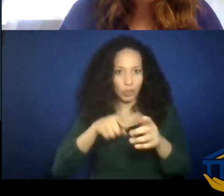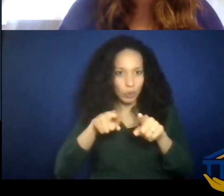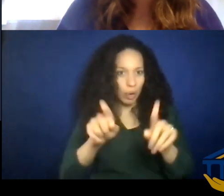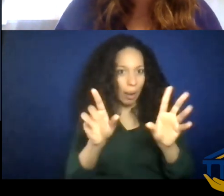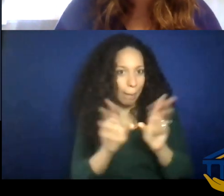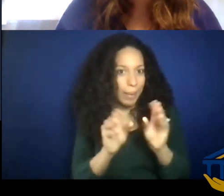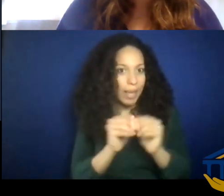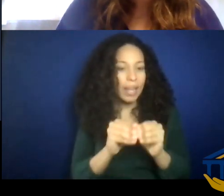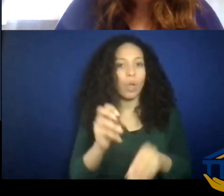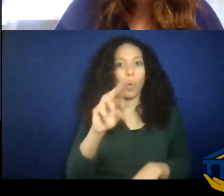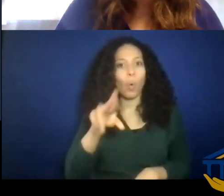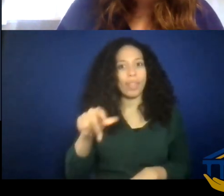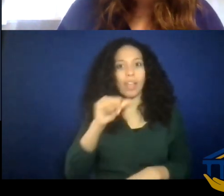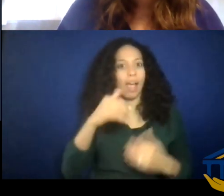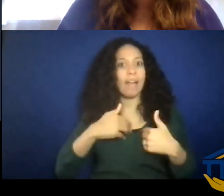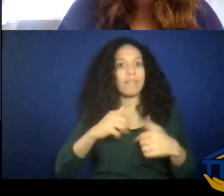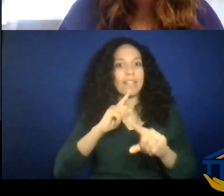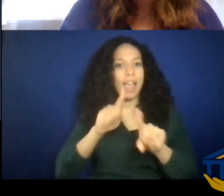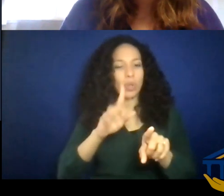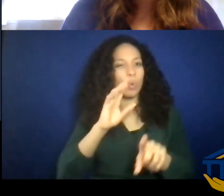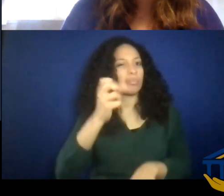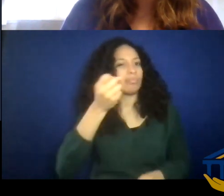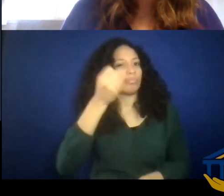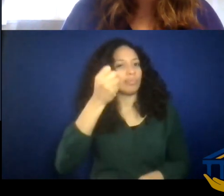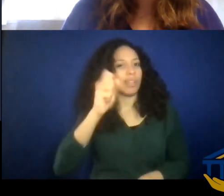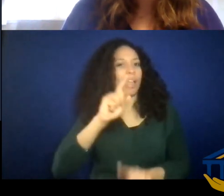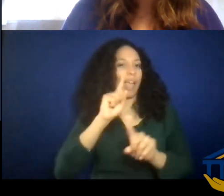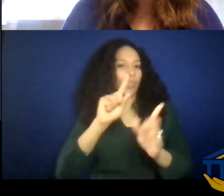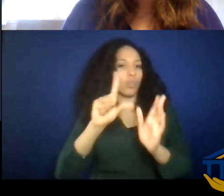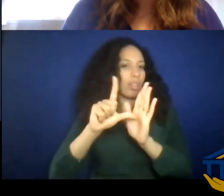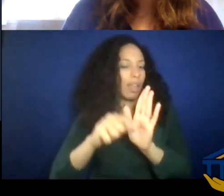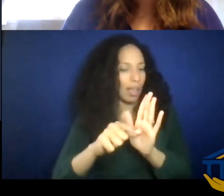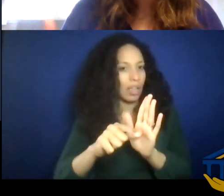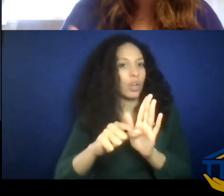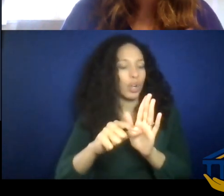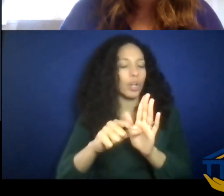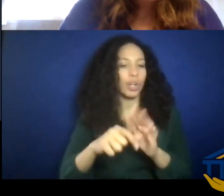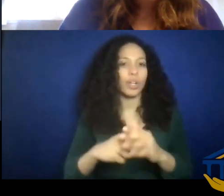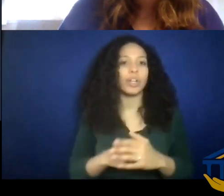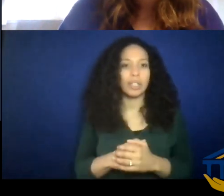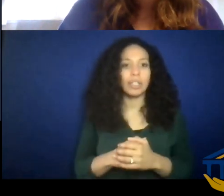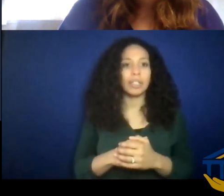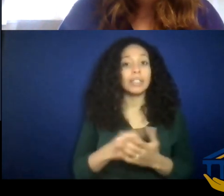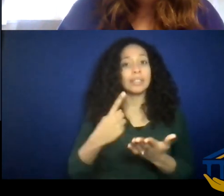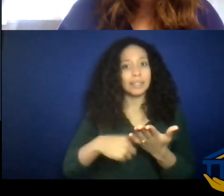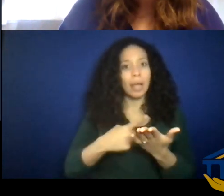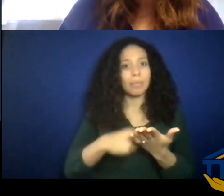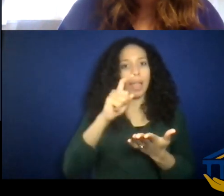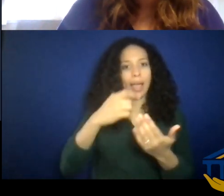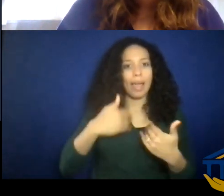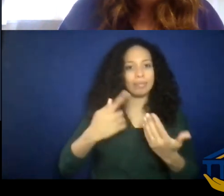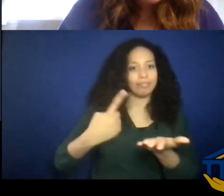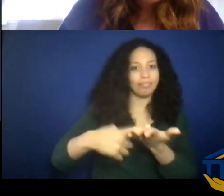to you. There's, can be, a lot of conversations that occur behind the scenes either in email